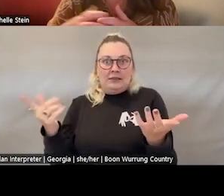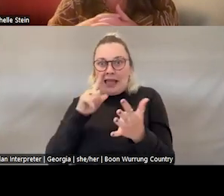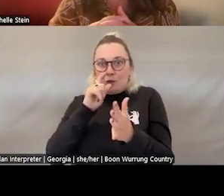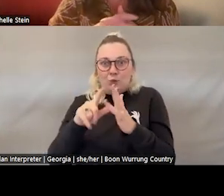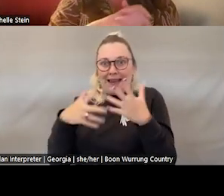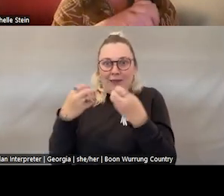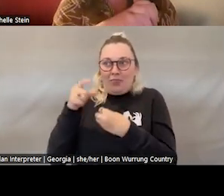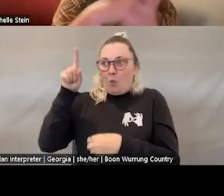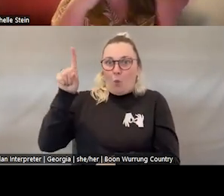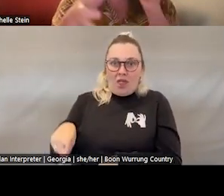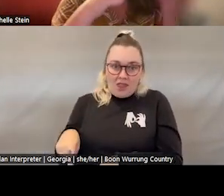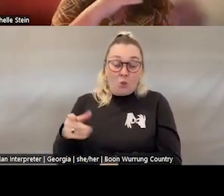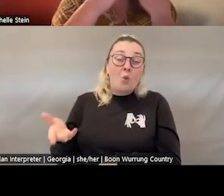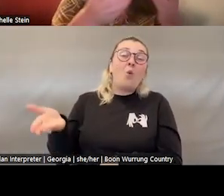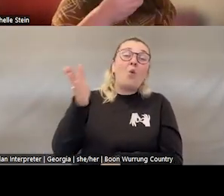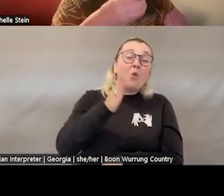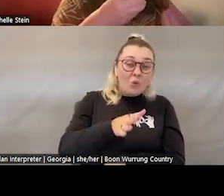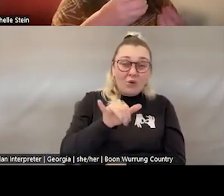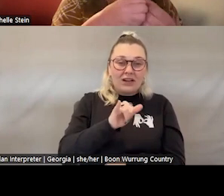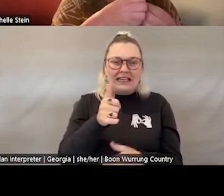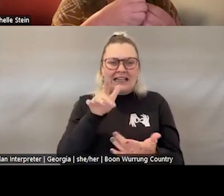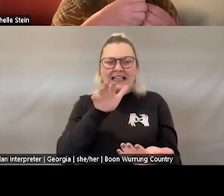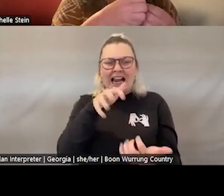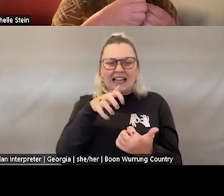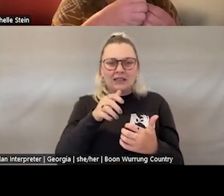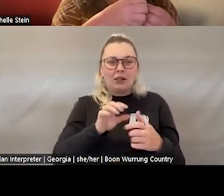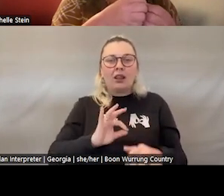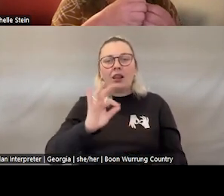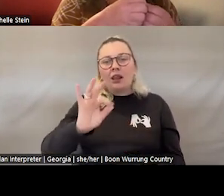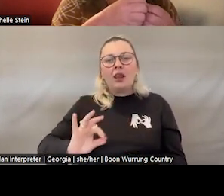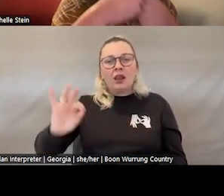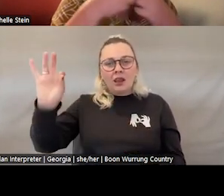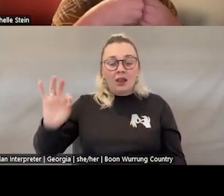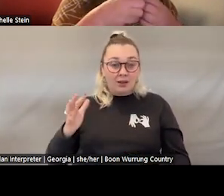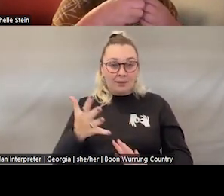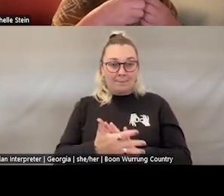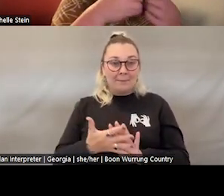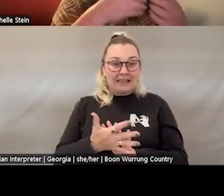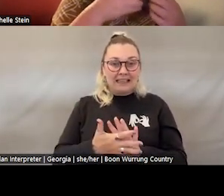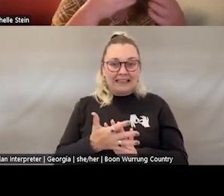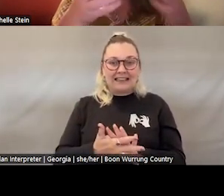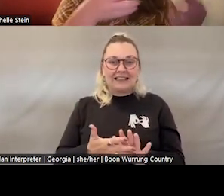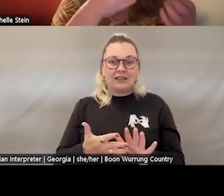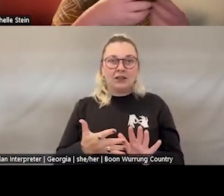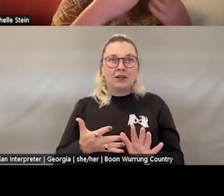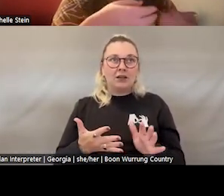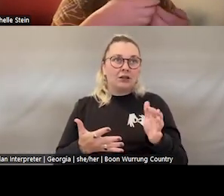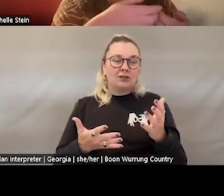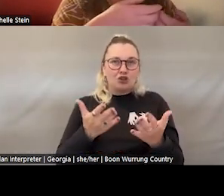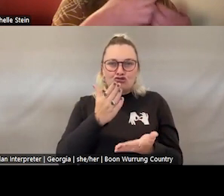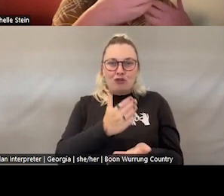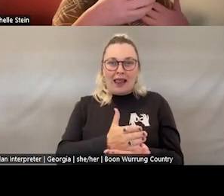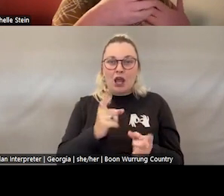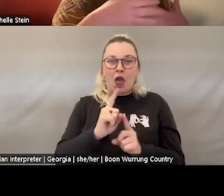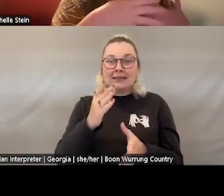with it. Or they it collecting inconsistently which meant that it was very much dependent on